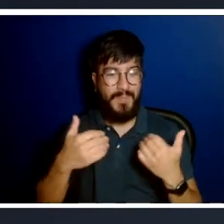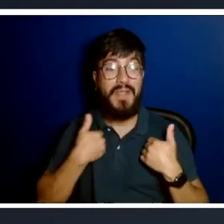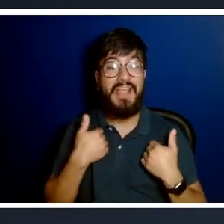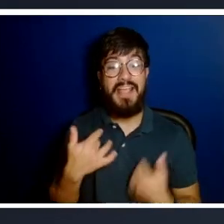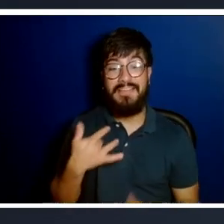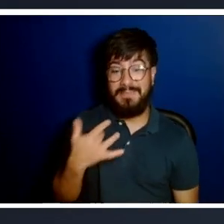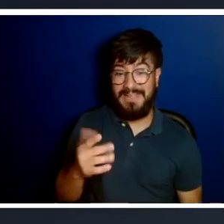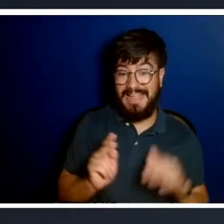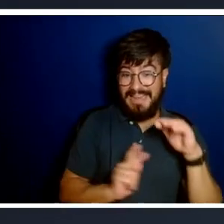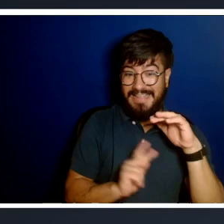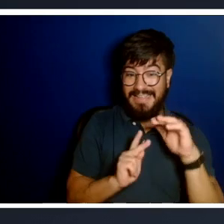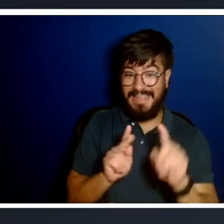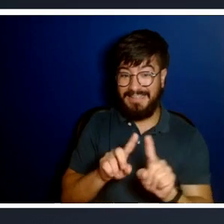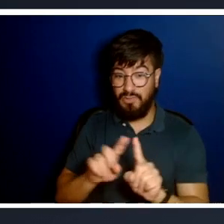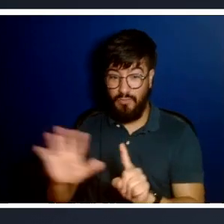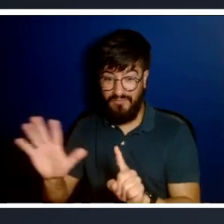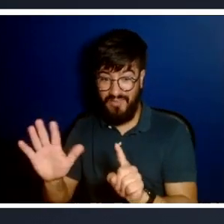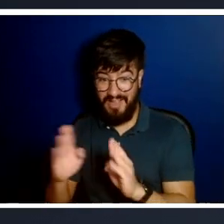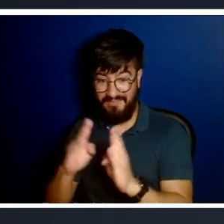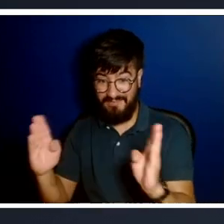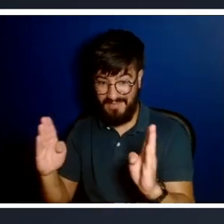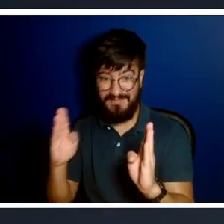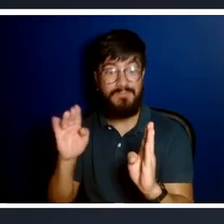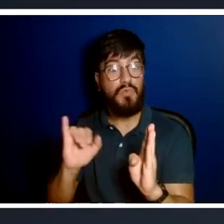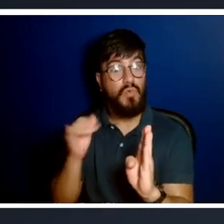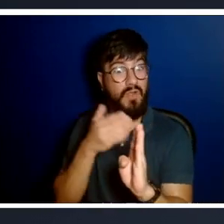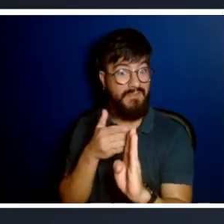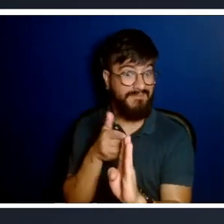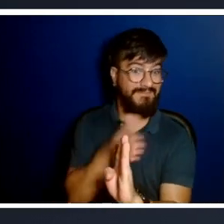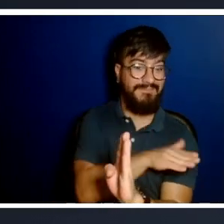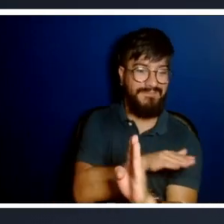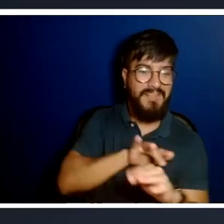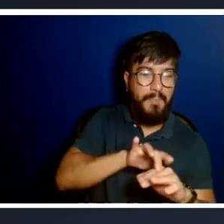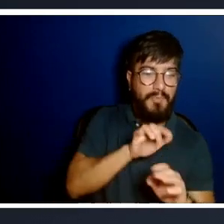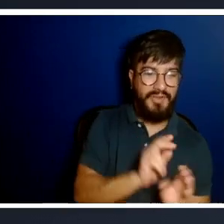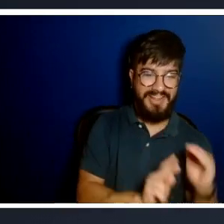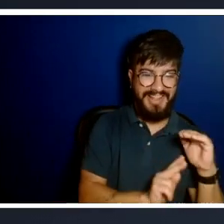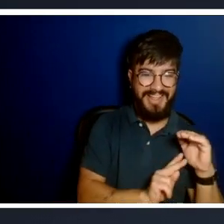or pre-K programming in conjunction with our Head Start program. So, check out our website